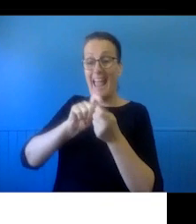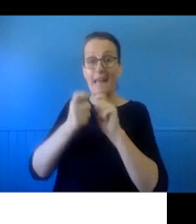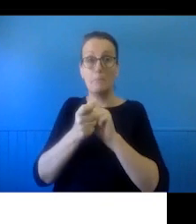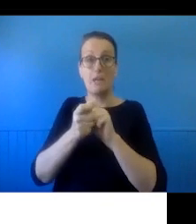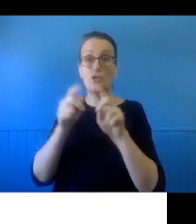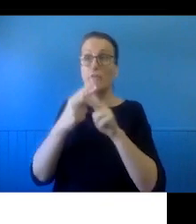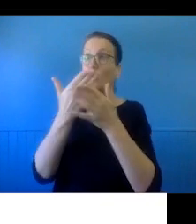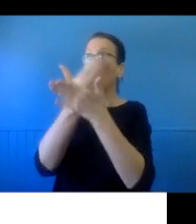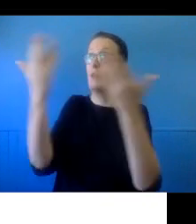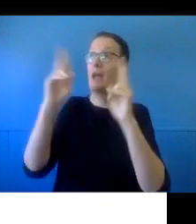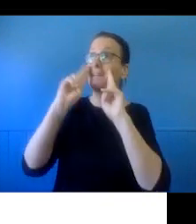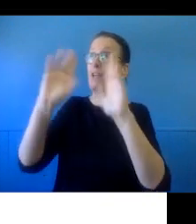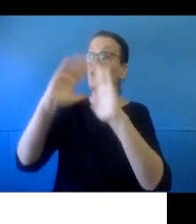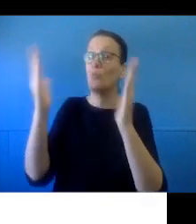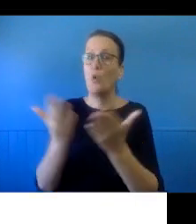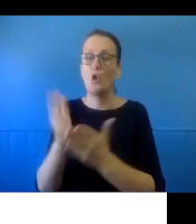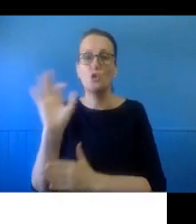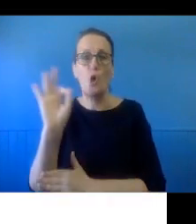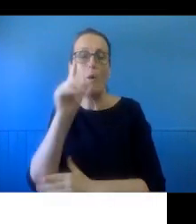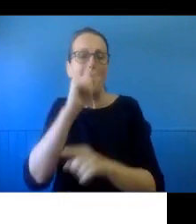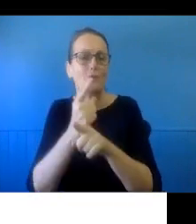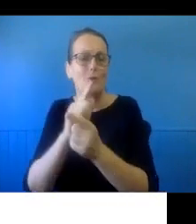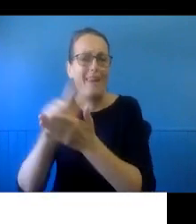happy to talk about that later - I want to talk about it when it comes